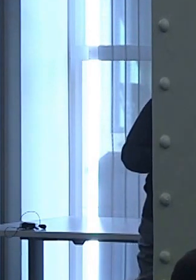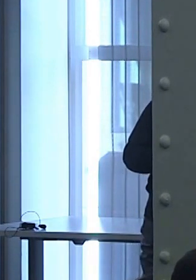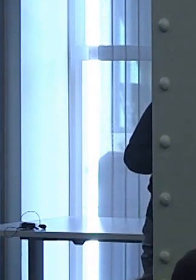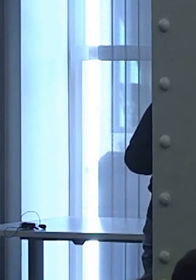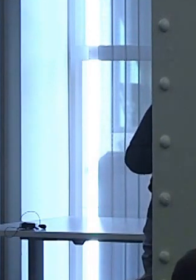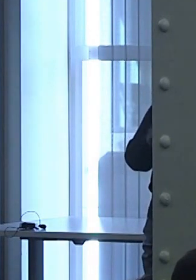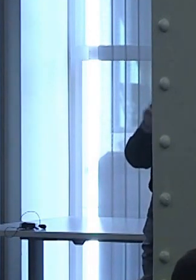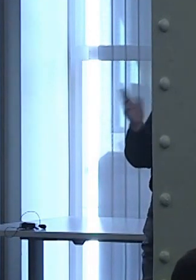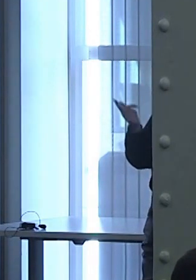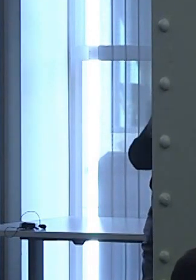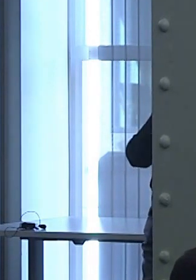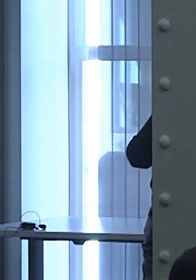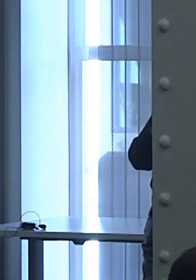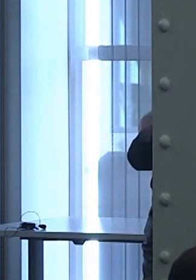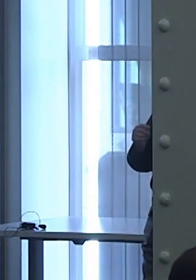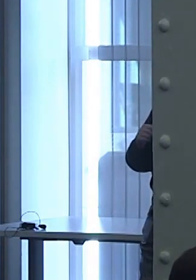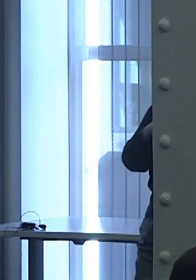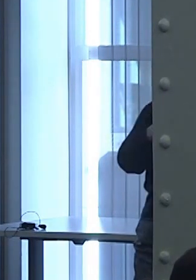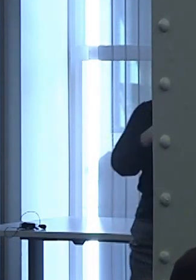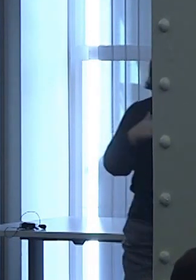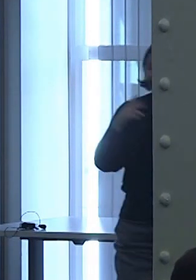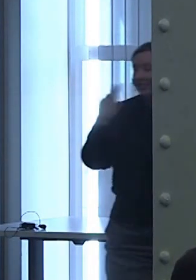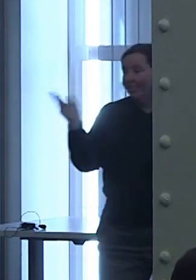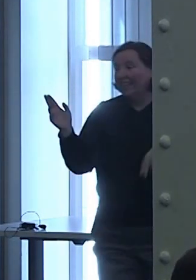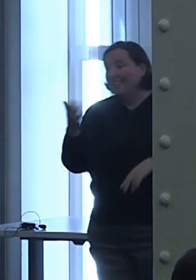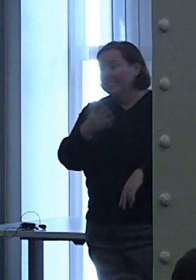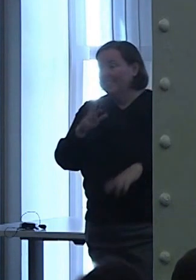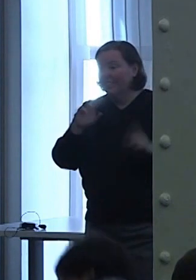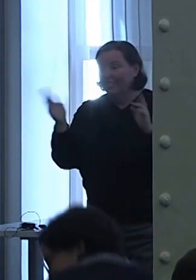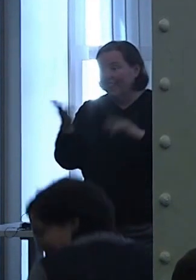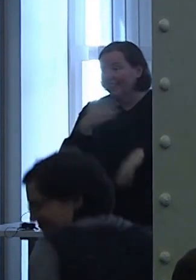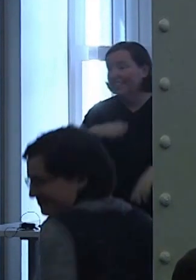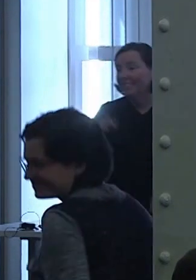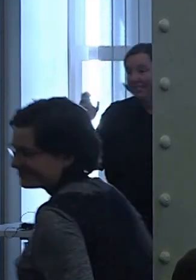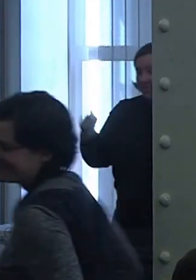Should I go? [Organizer] You're on. Yeah? Yes, okay.